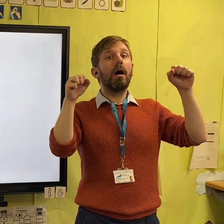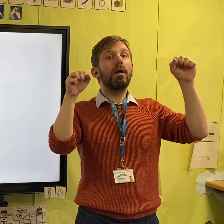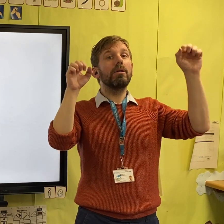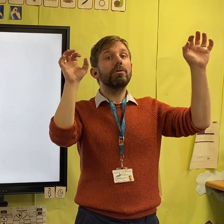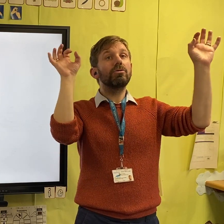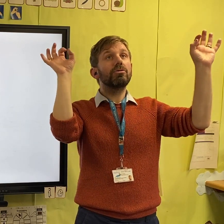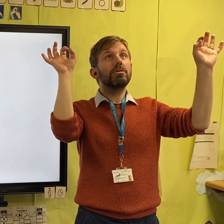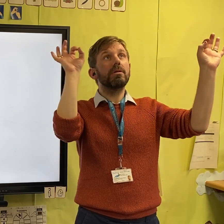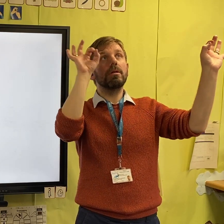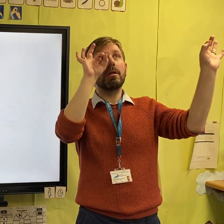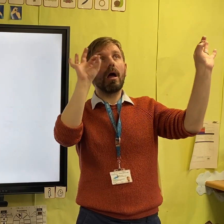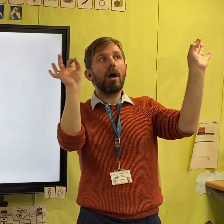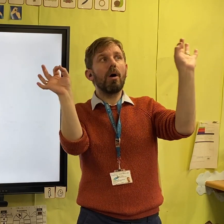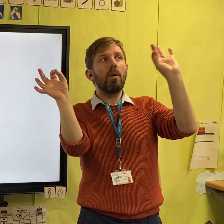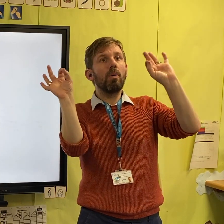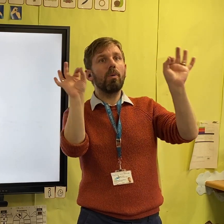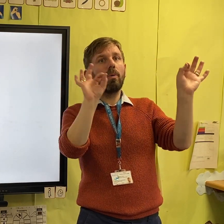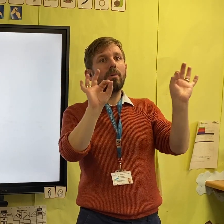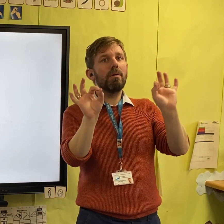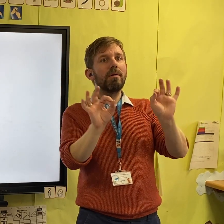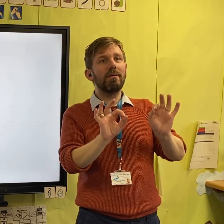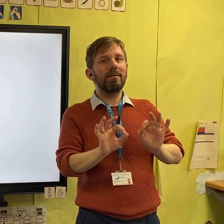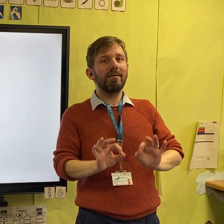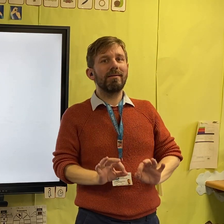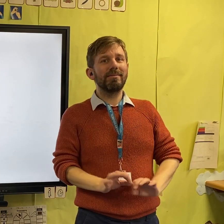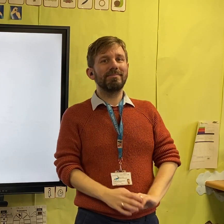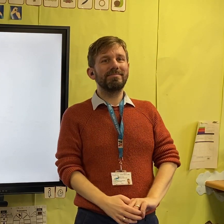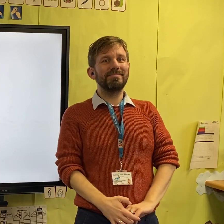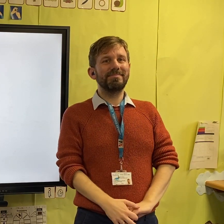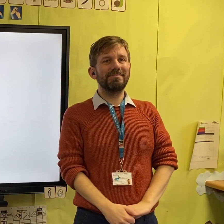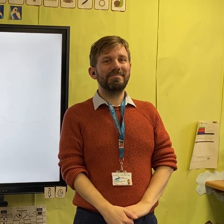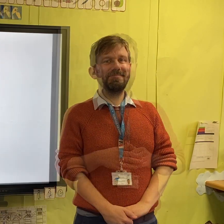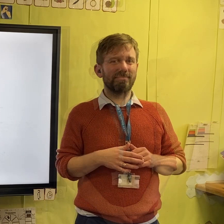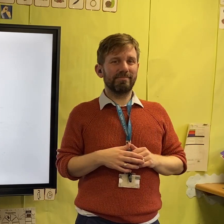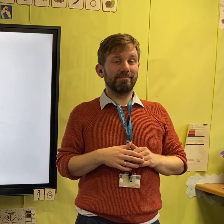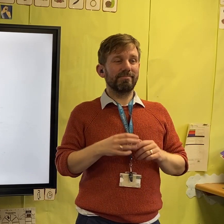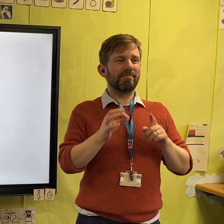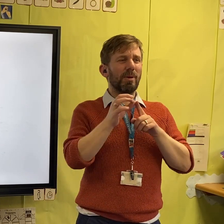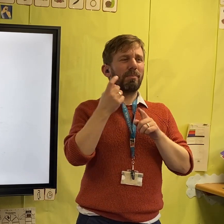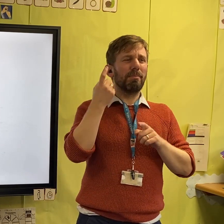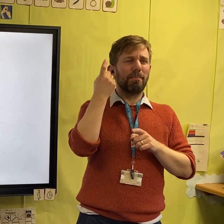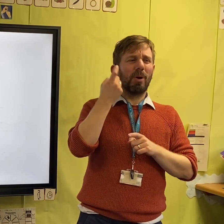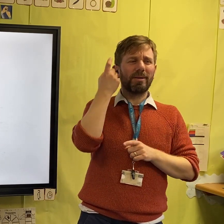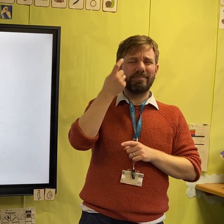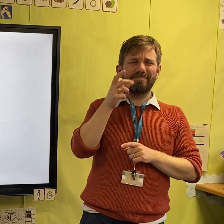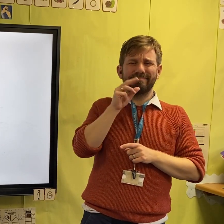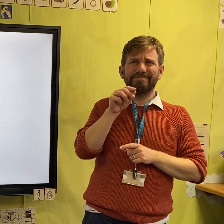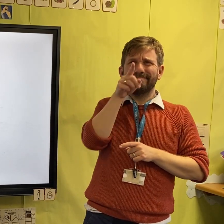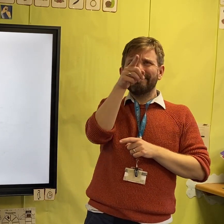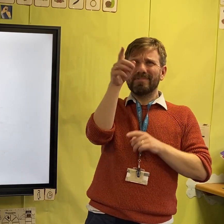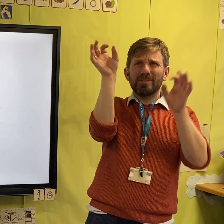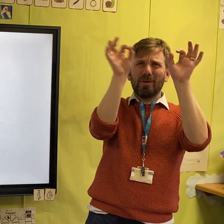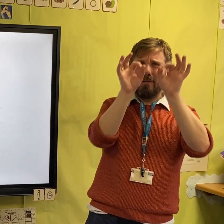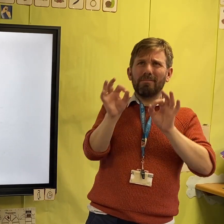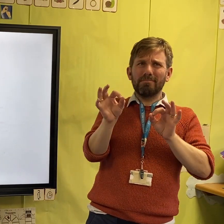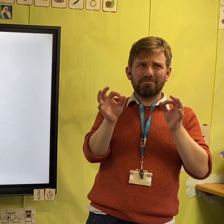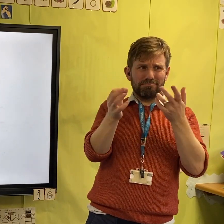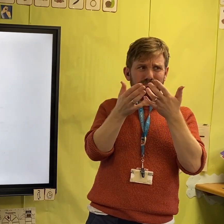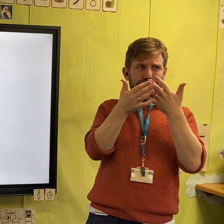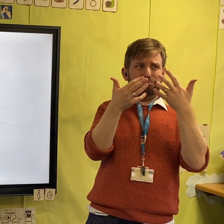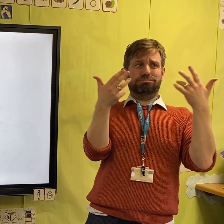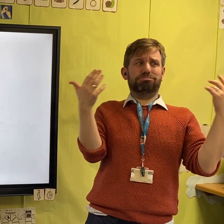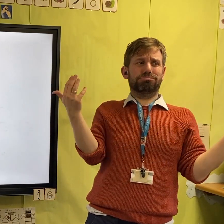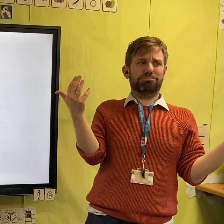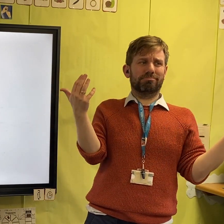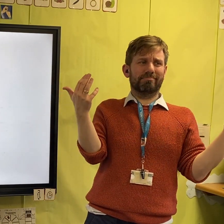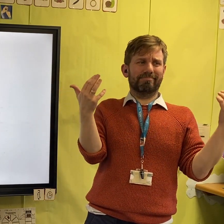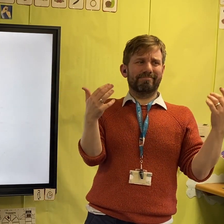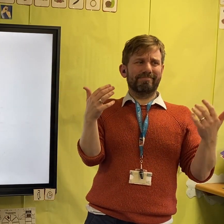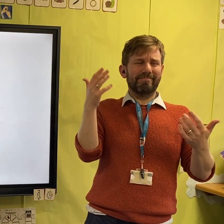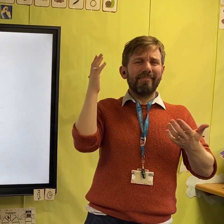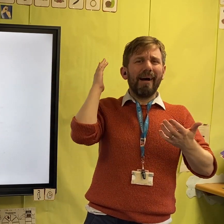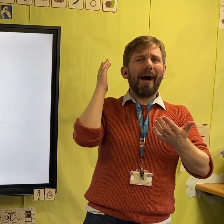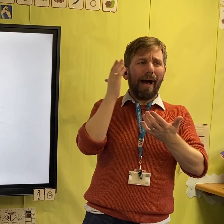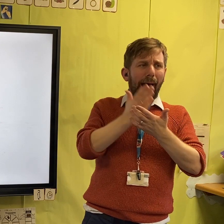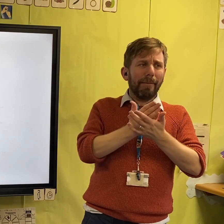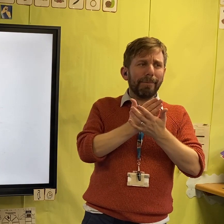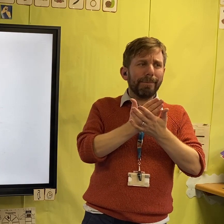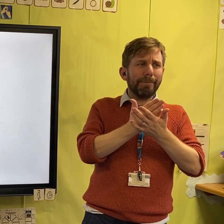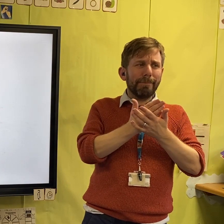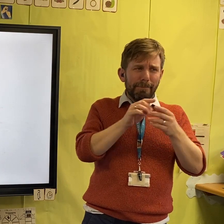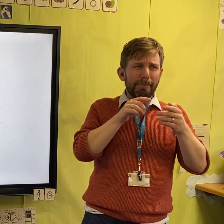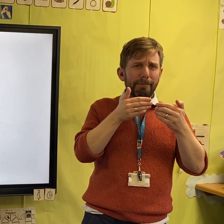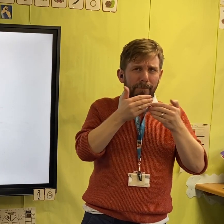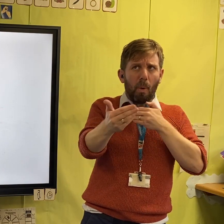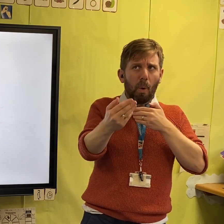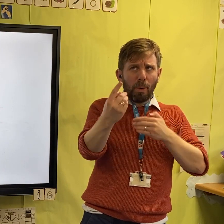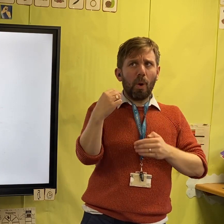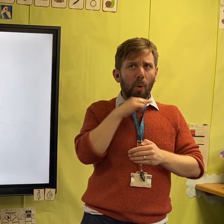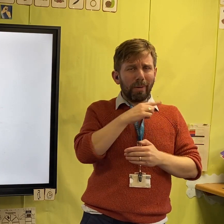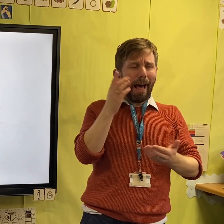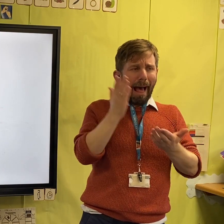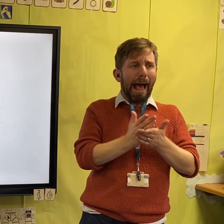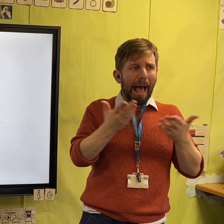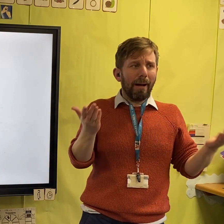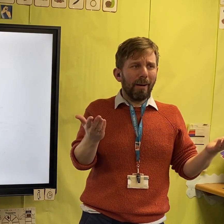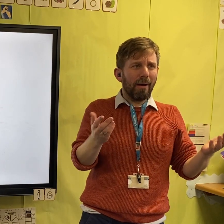quietly it began to snow. Pipkin whispered, that's a lot of snowflakes. There are more than a 100 and